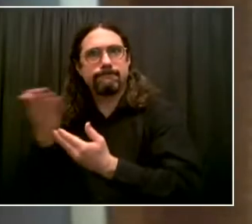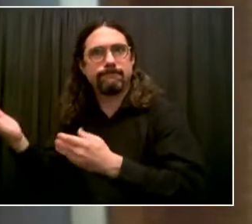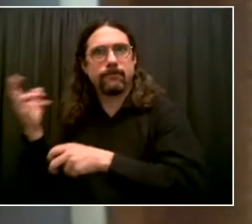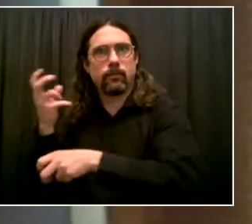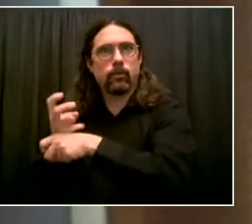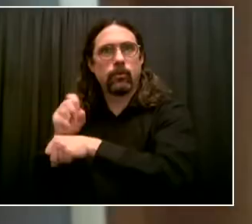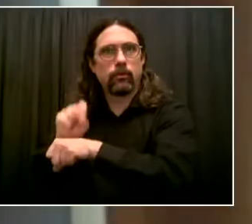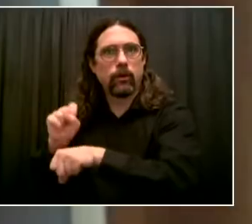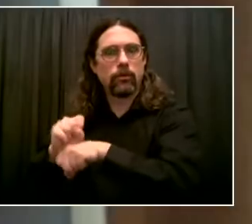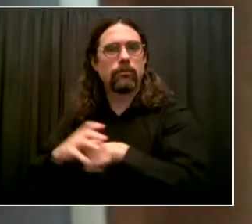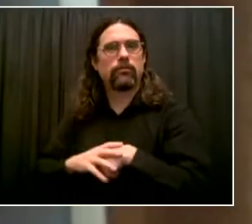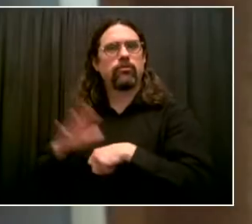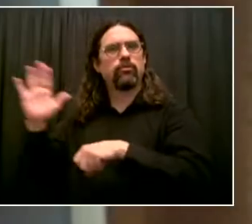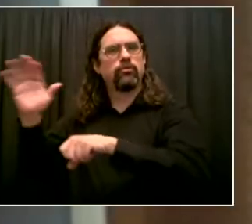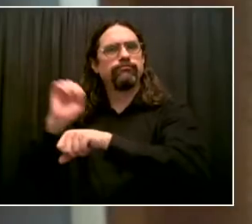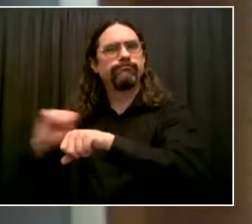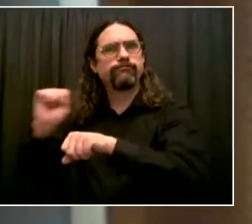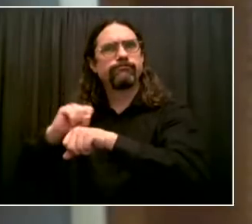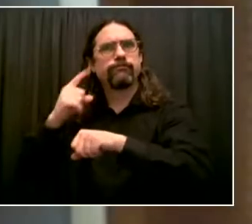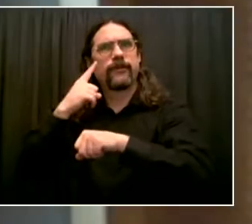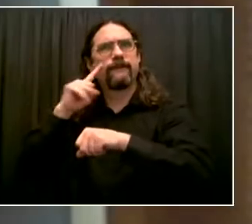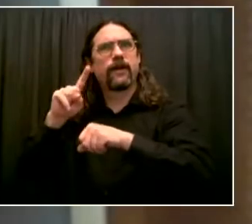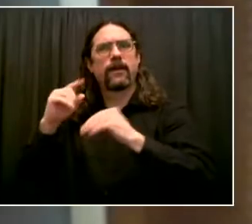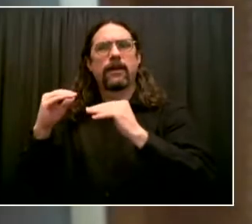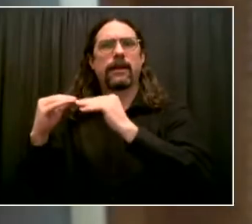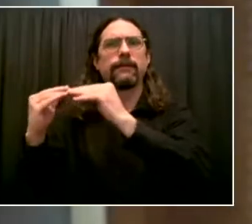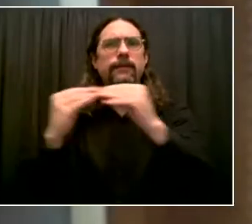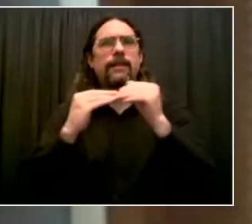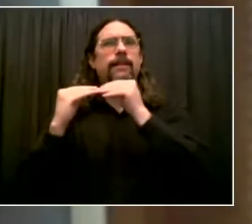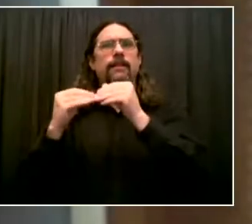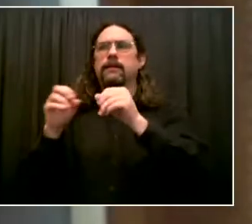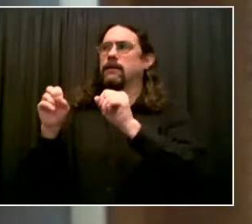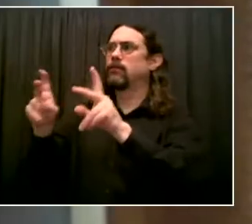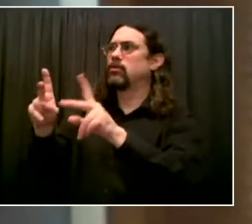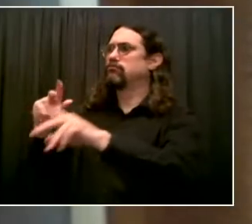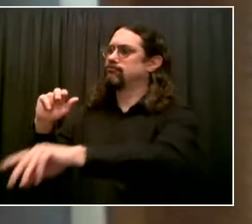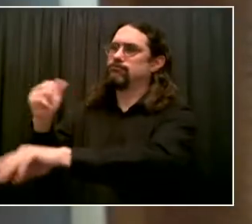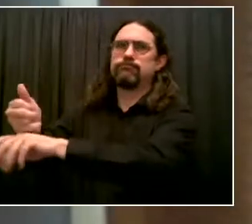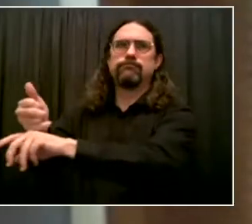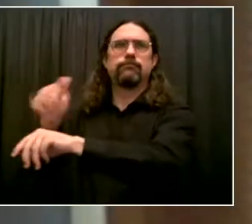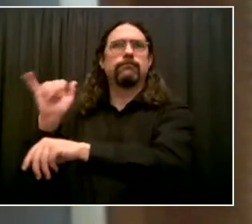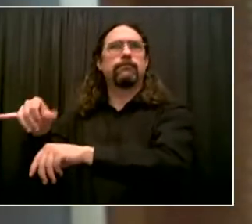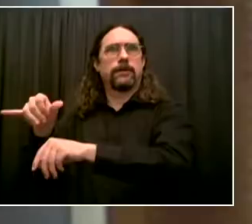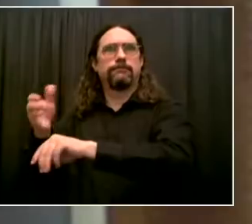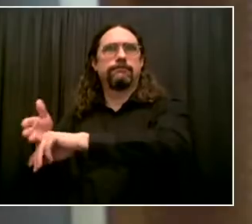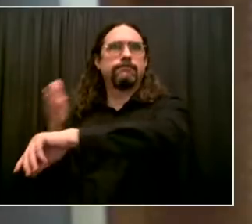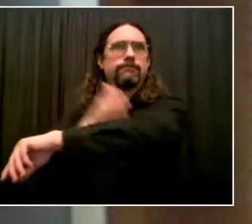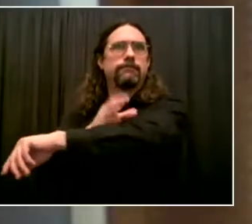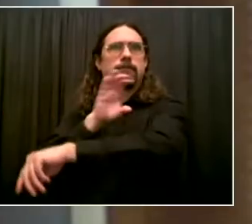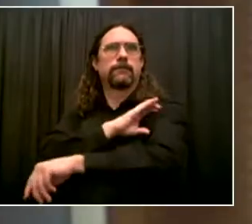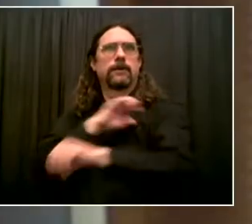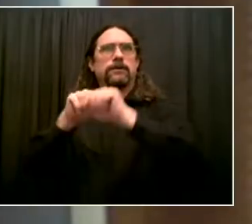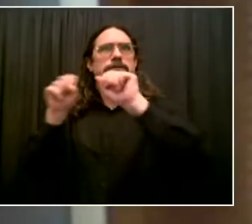THIS GROUP SPENT COUNTLESS HOURS FIGHTING THE MUCH NEEDED AND